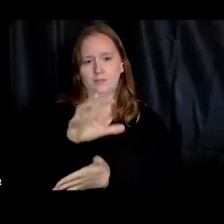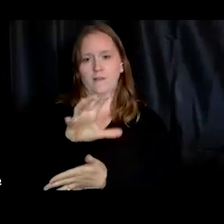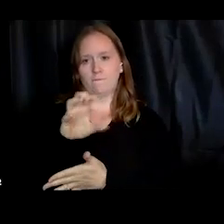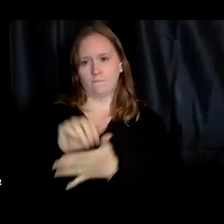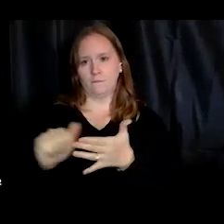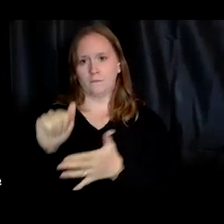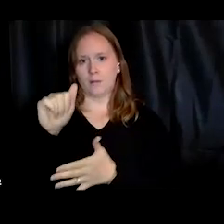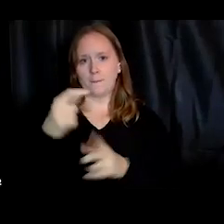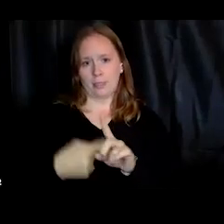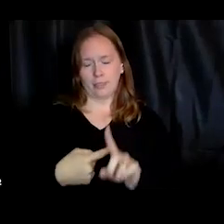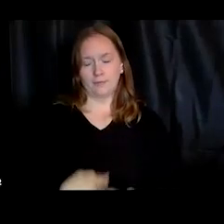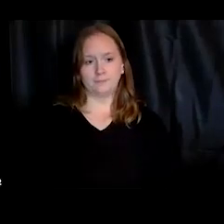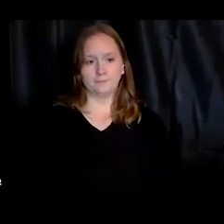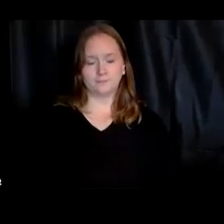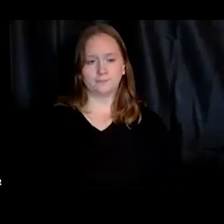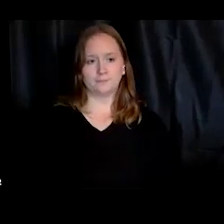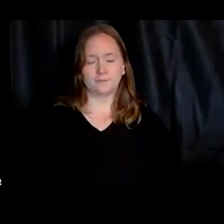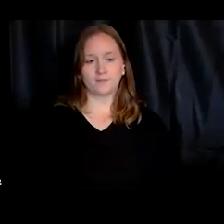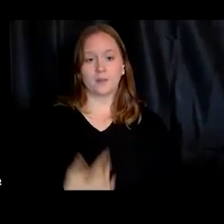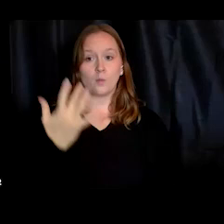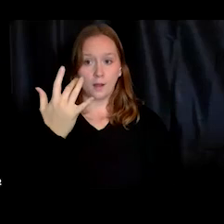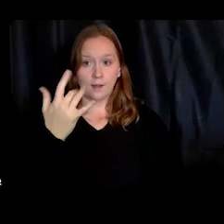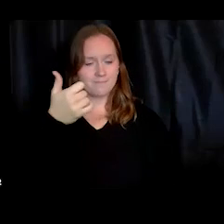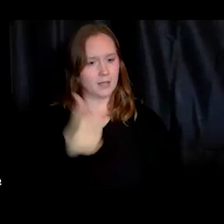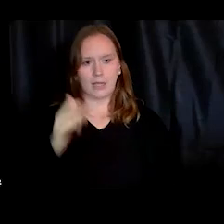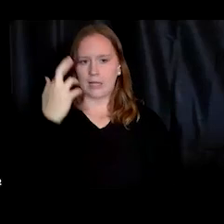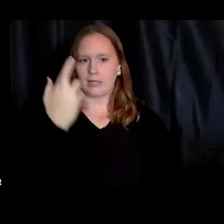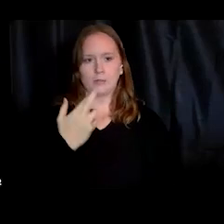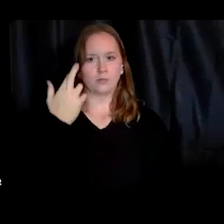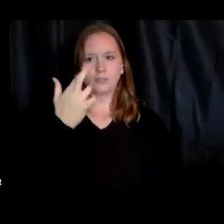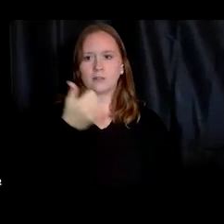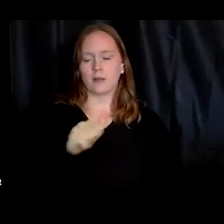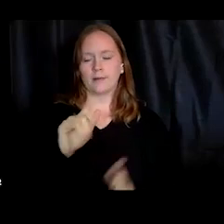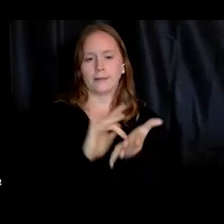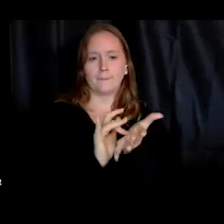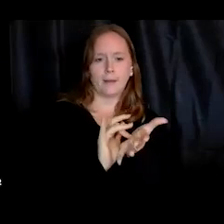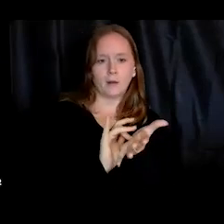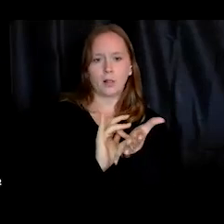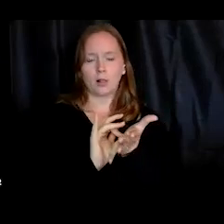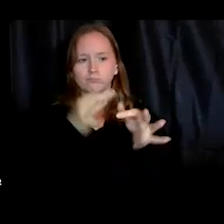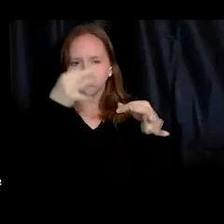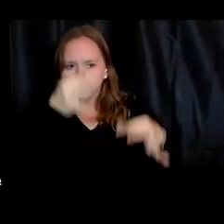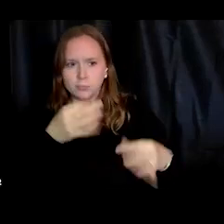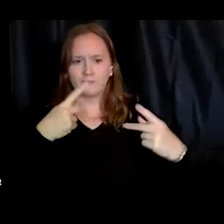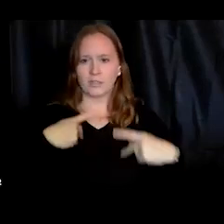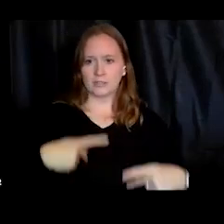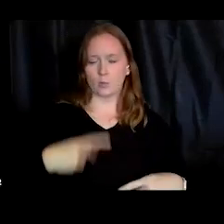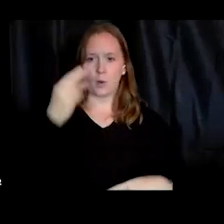By reason of any medically determinable physical or mental impairment. Medically determinable means